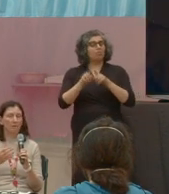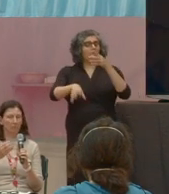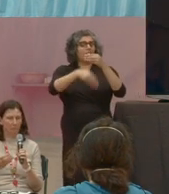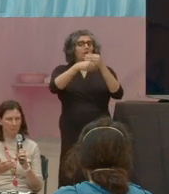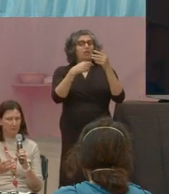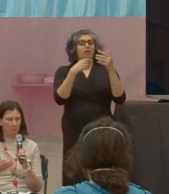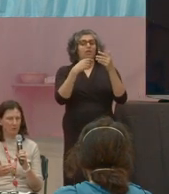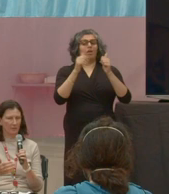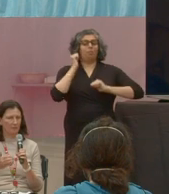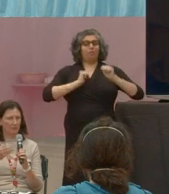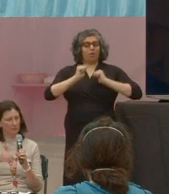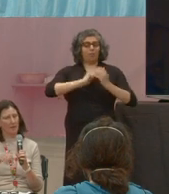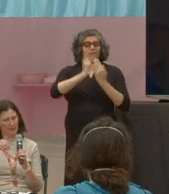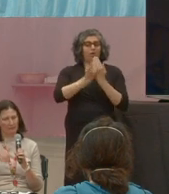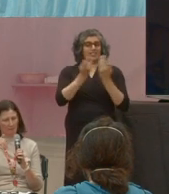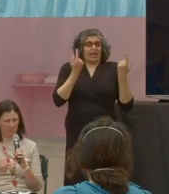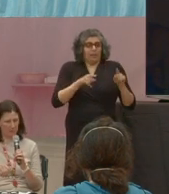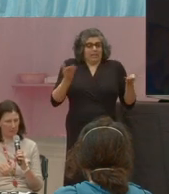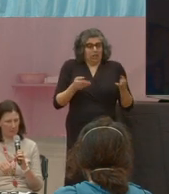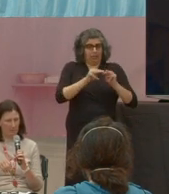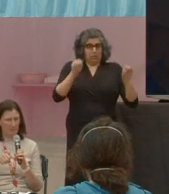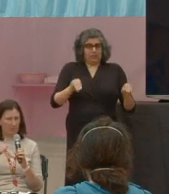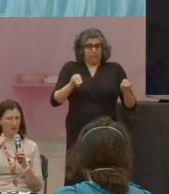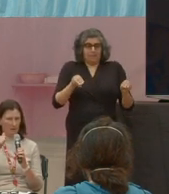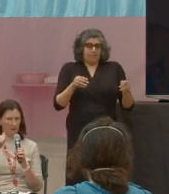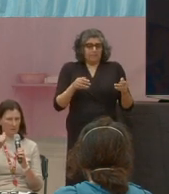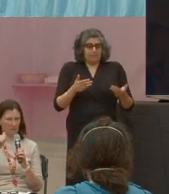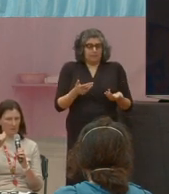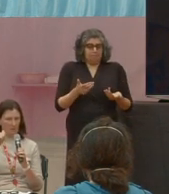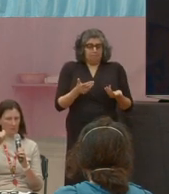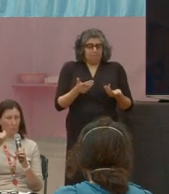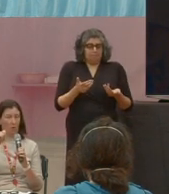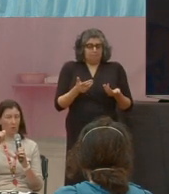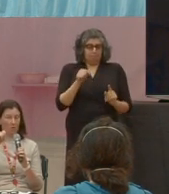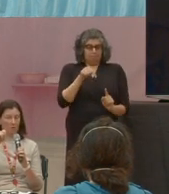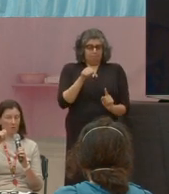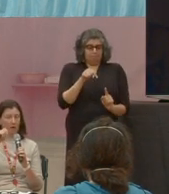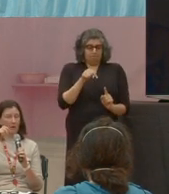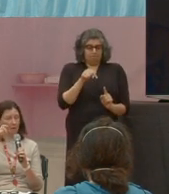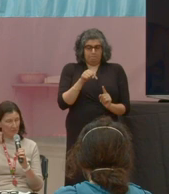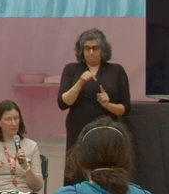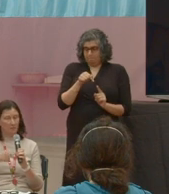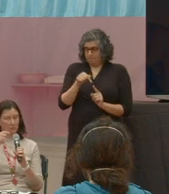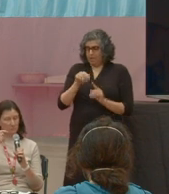been performance projects done at this museum that were an invitation was